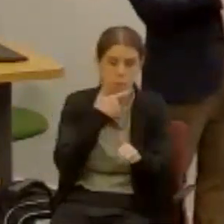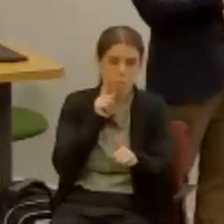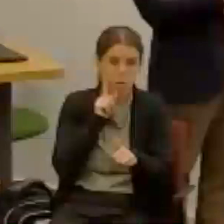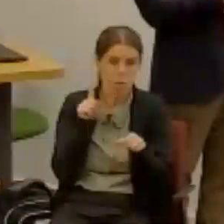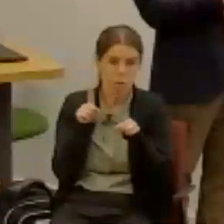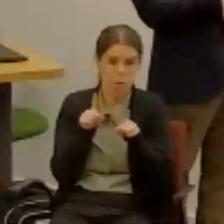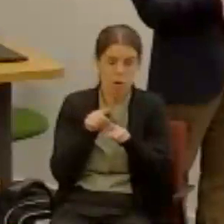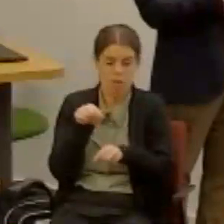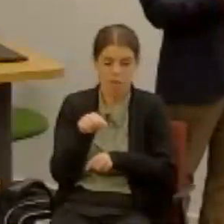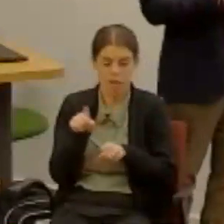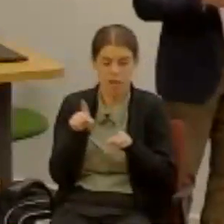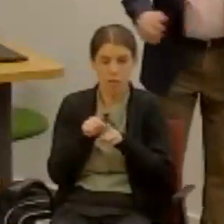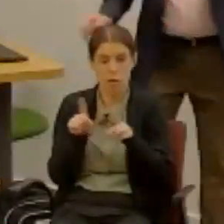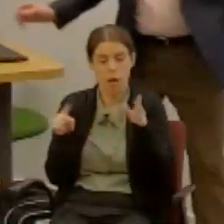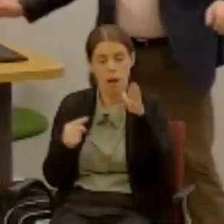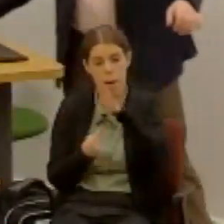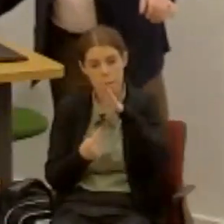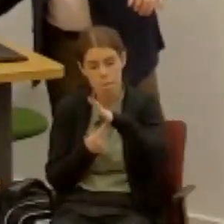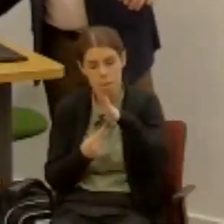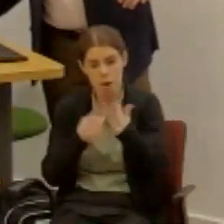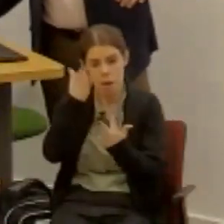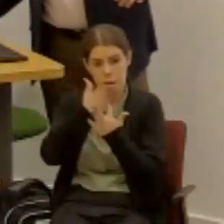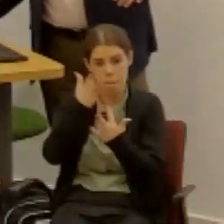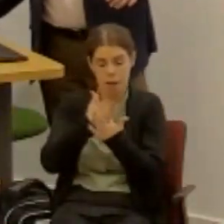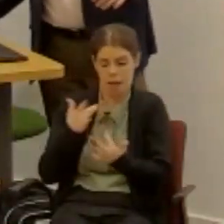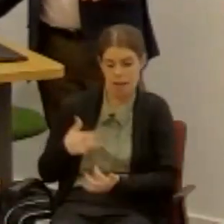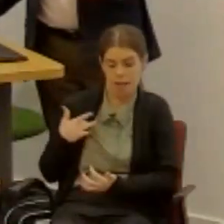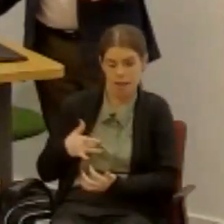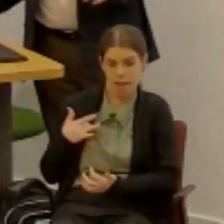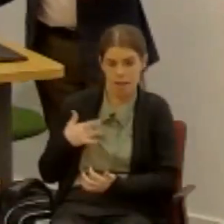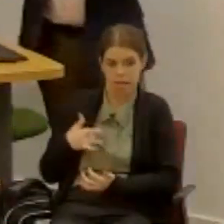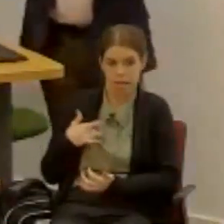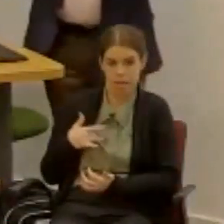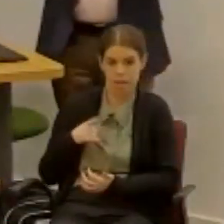but importantly, in the middle and this midlife slice of the pie, which is most of the people